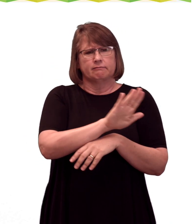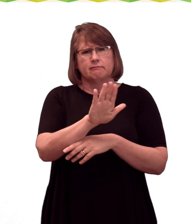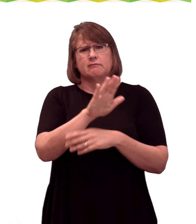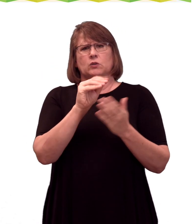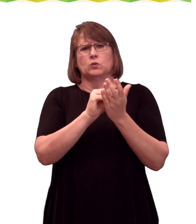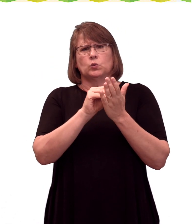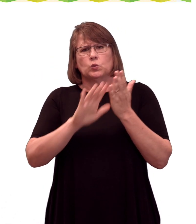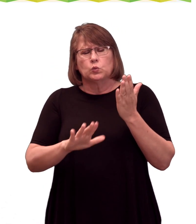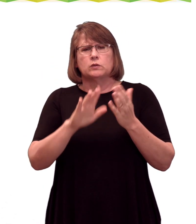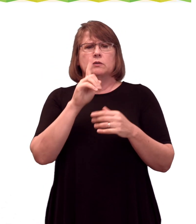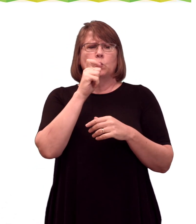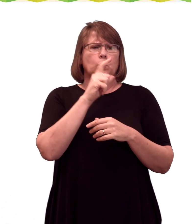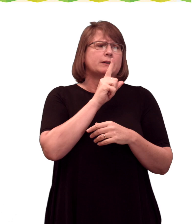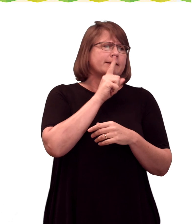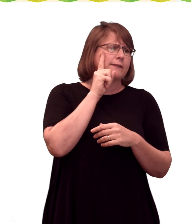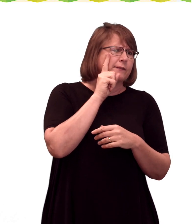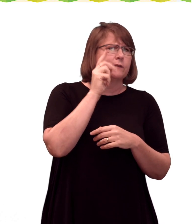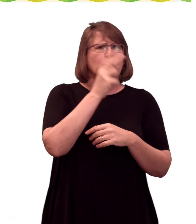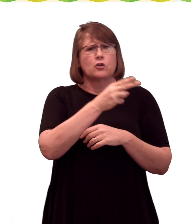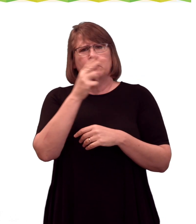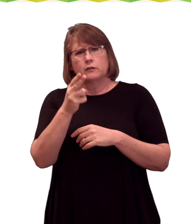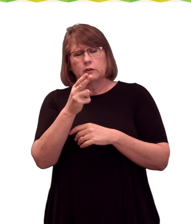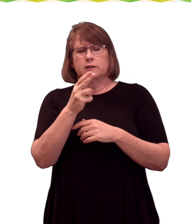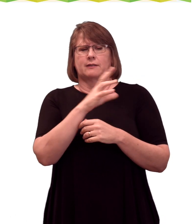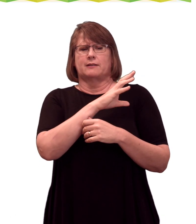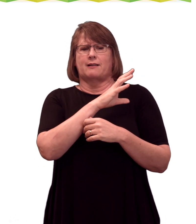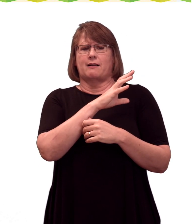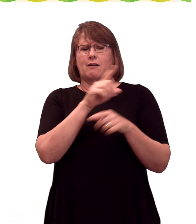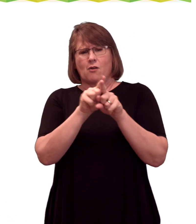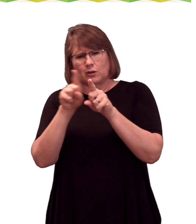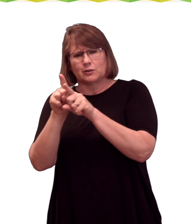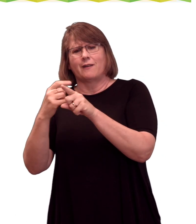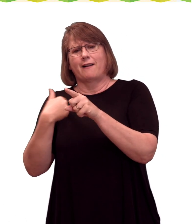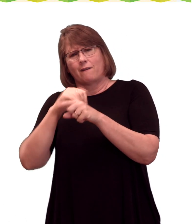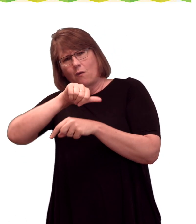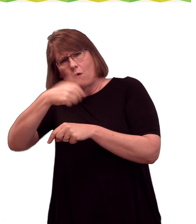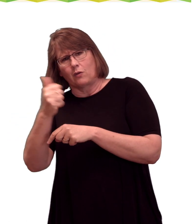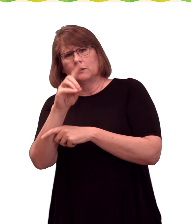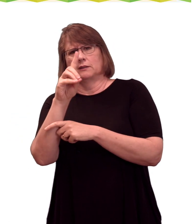to think about the needs for deaf and hard of hearing students